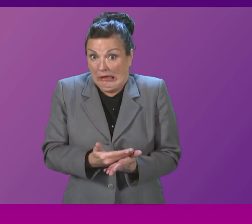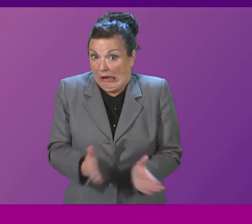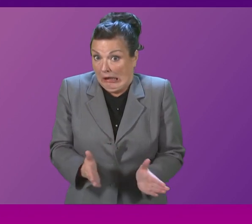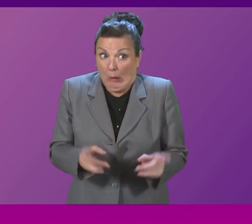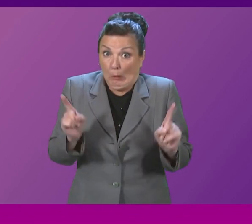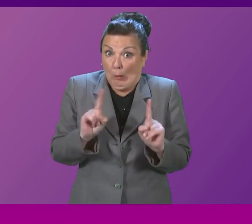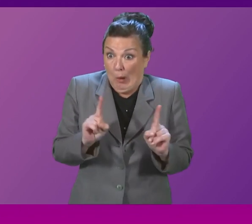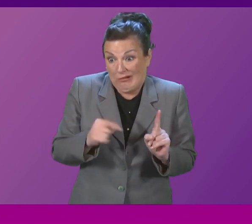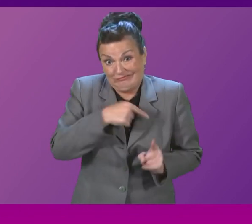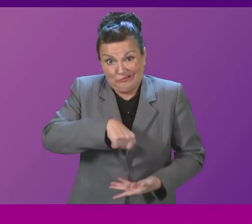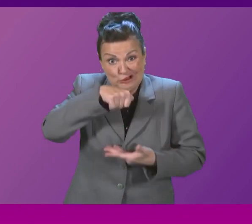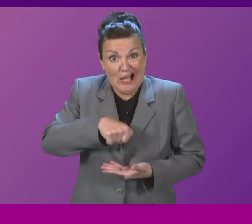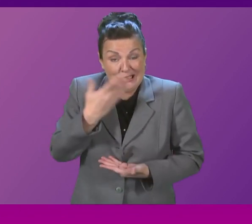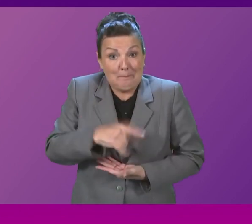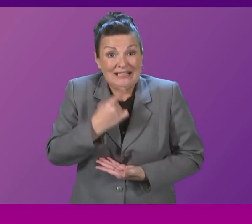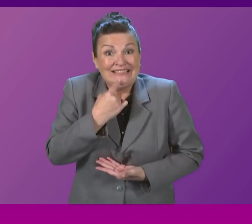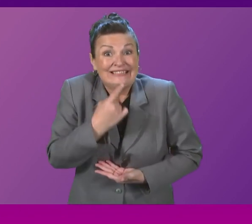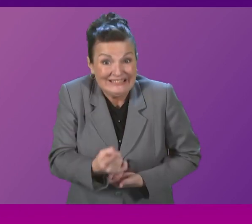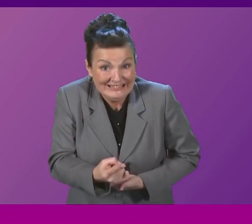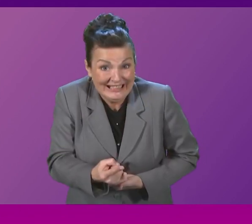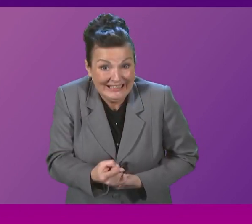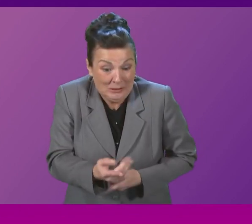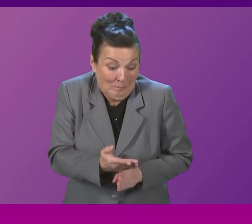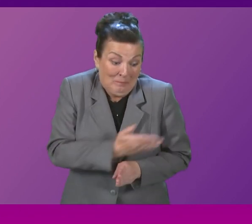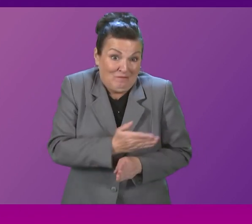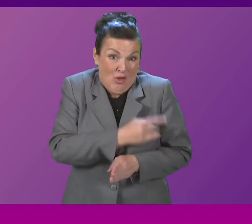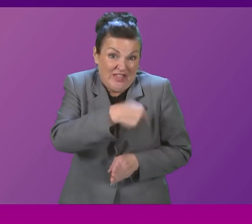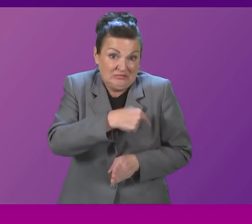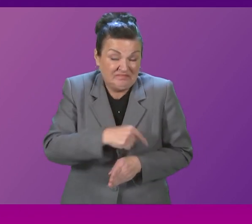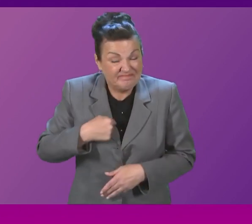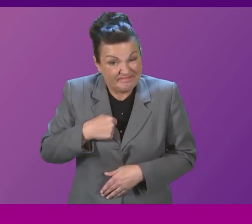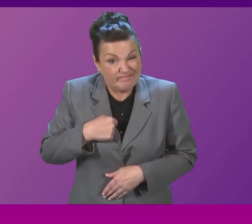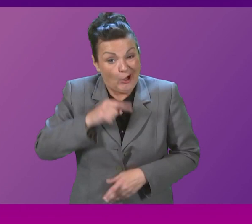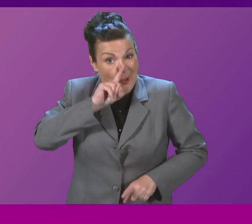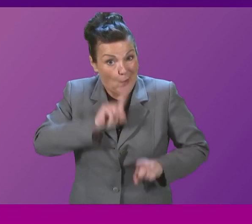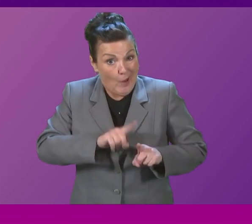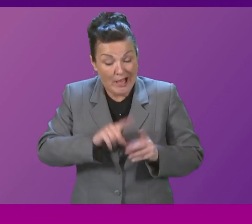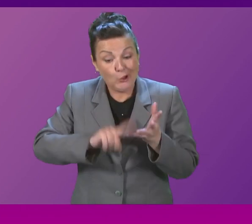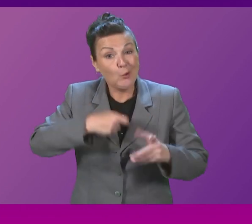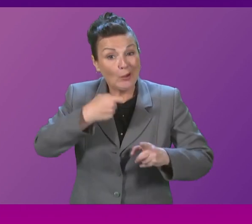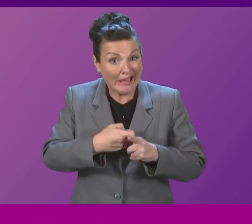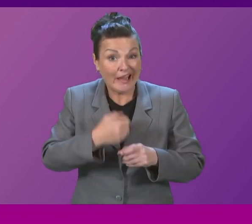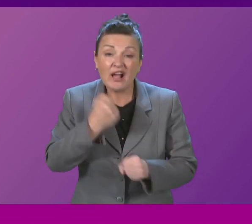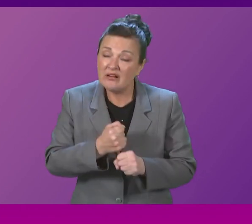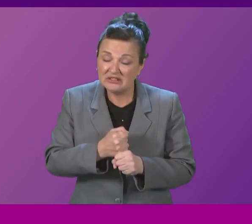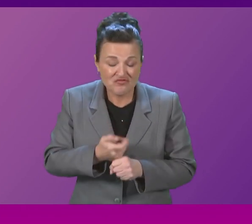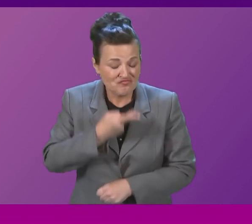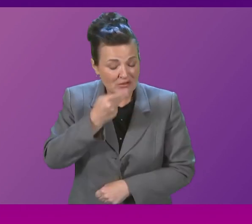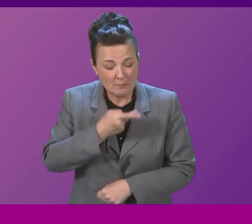chancellor indicated before getting to his feet today that the United Kingdom Government is repeating the mistakes of the past.